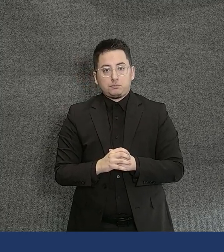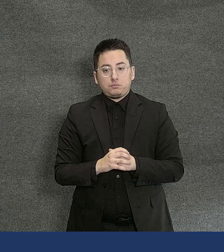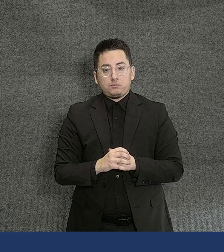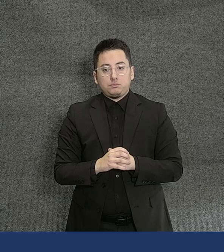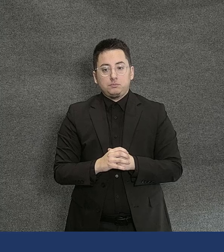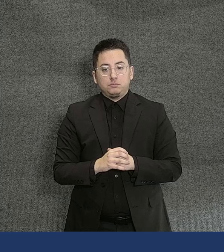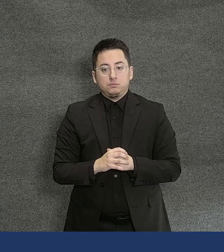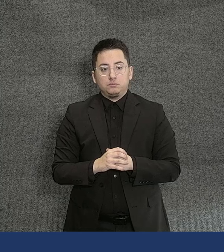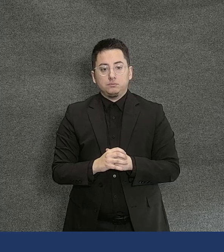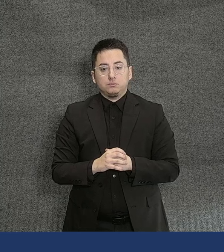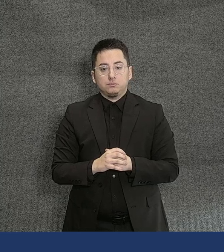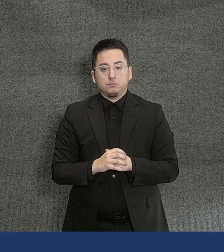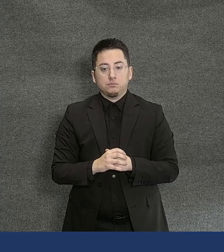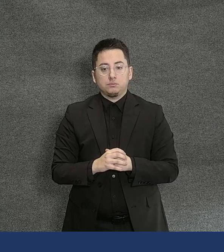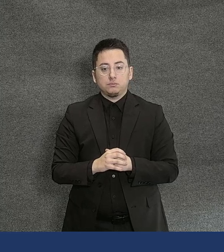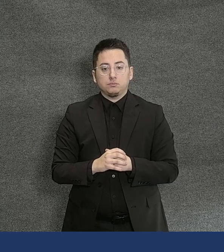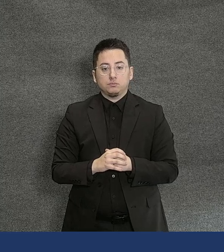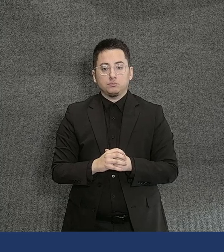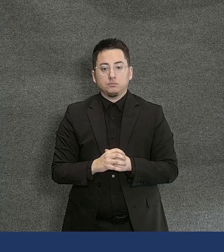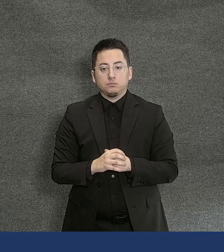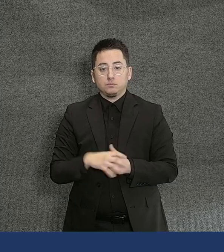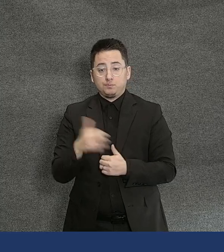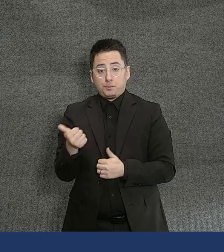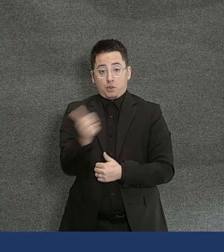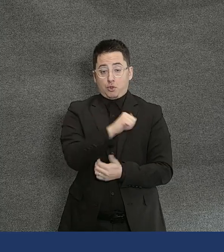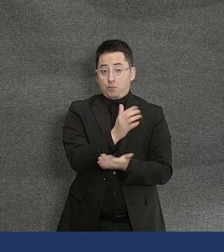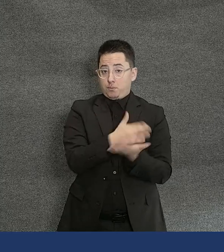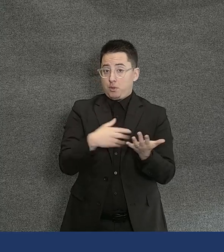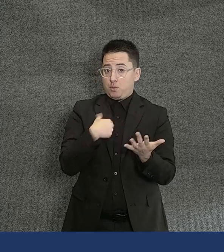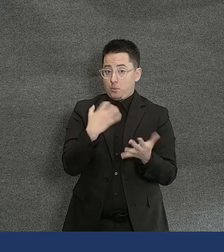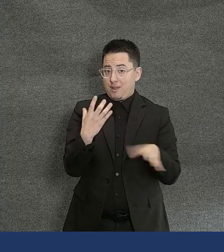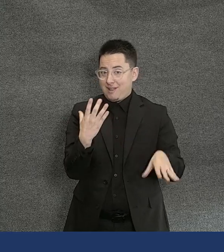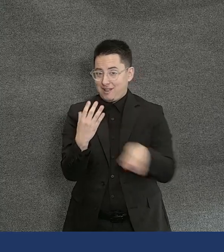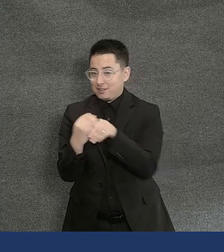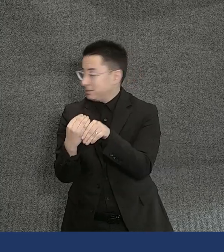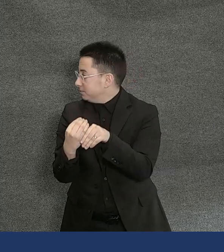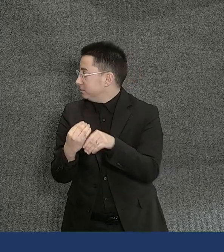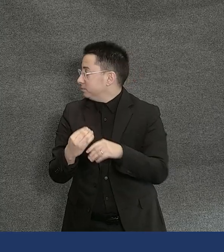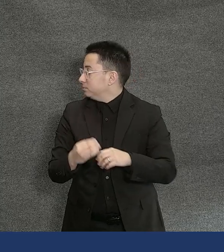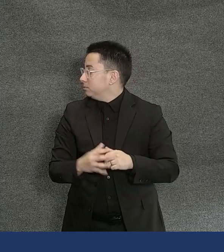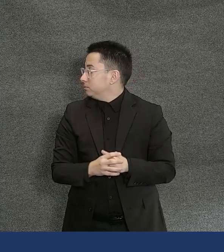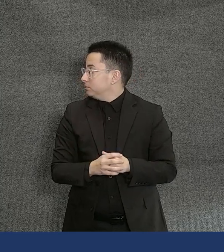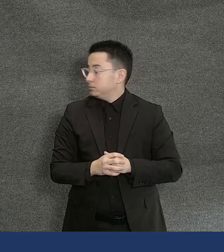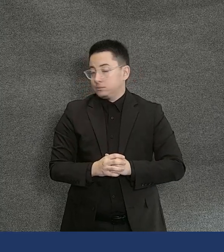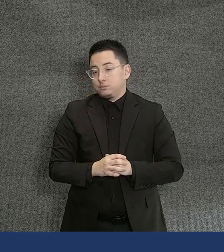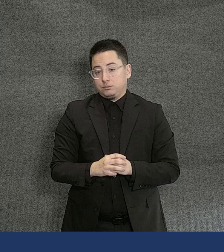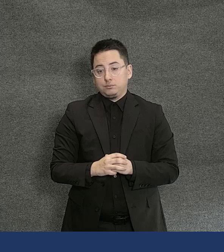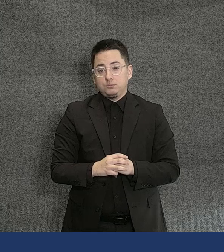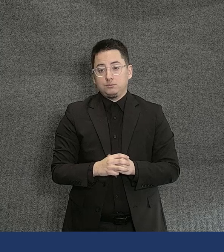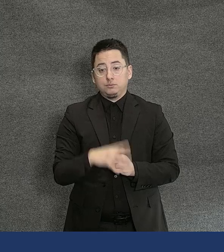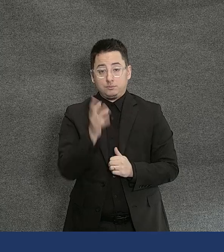The other part that I do just want to share is we dropped a bill, and Representative Nadeau left,